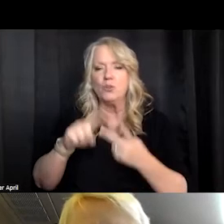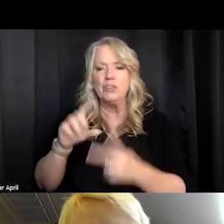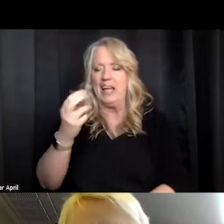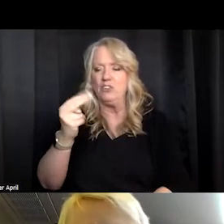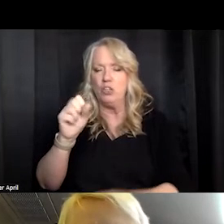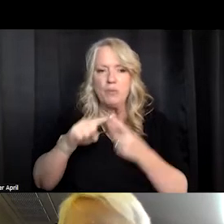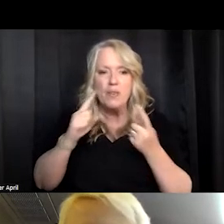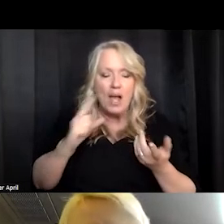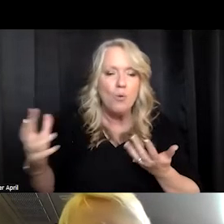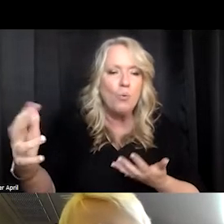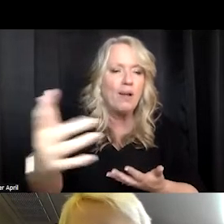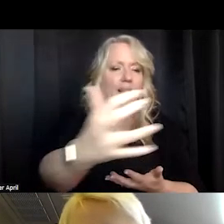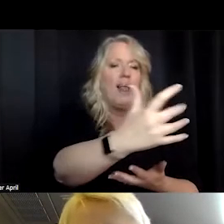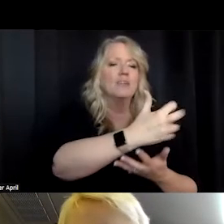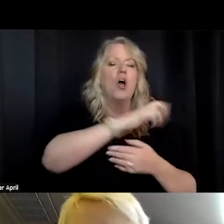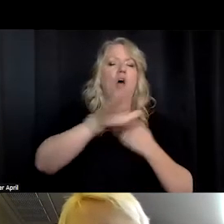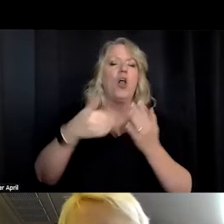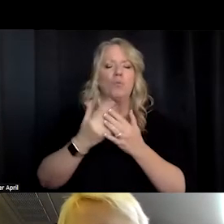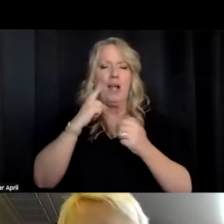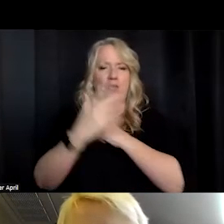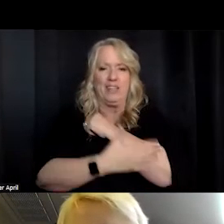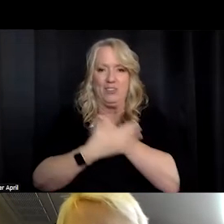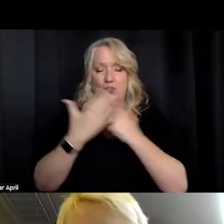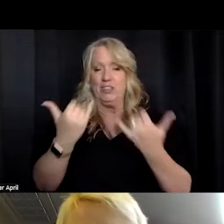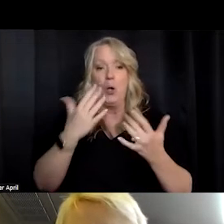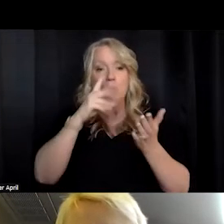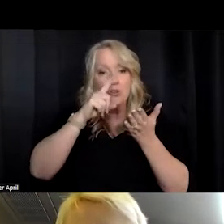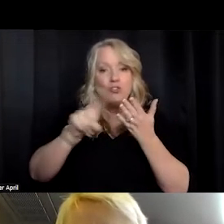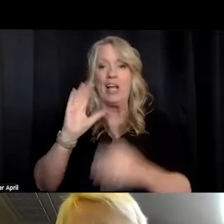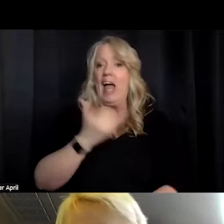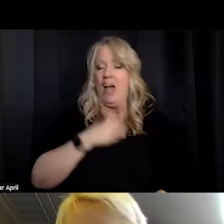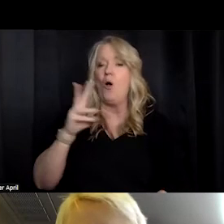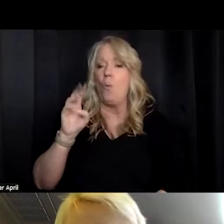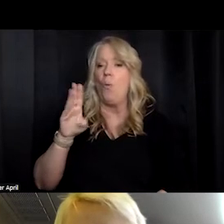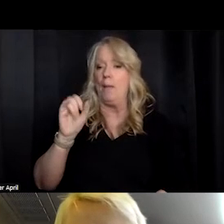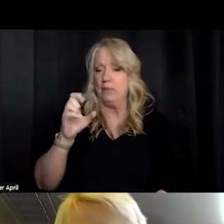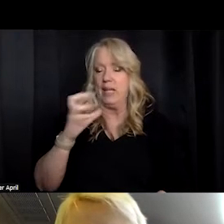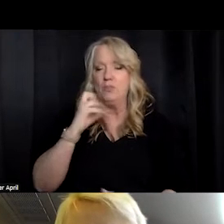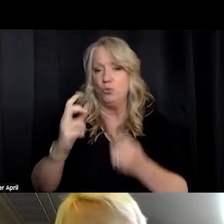MENTAL HEALTH, AMERICA, CAST FROM THE SHACKLES AND CHAIN S, COLLECTED ALL AROUND THE COUNTRY